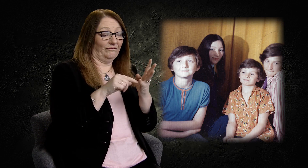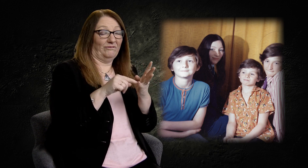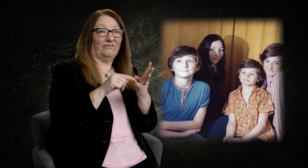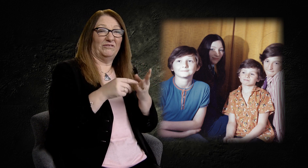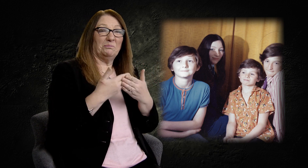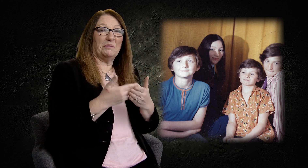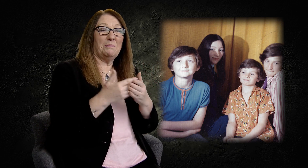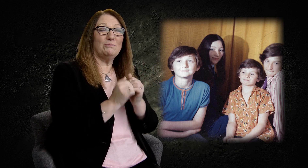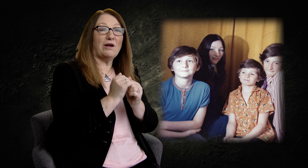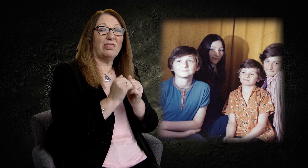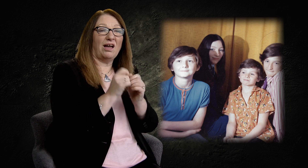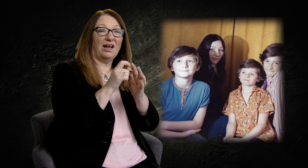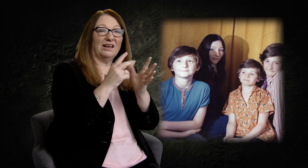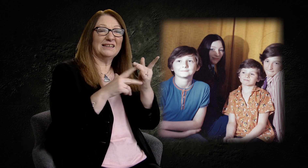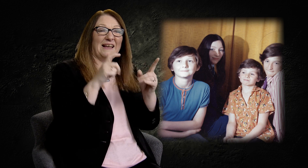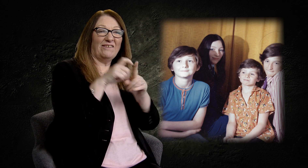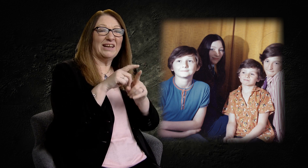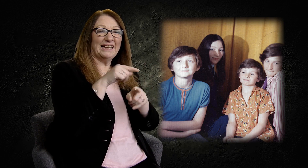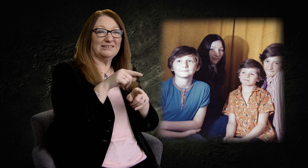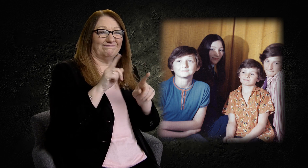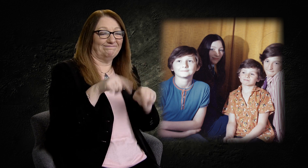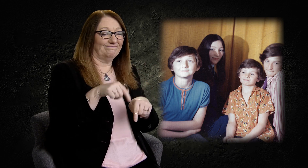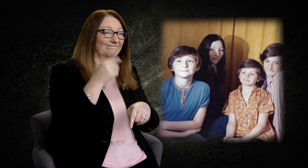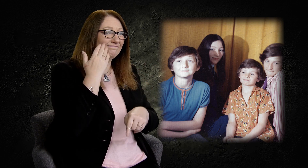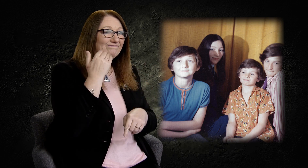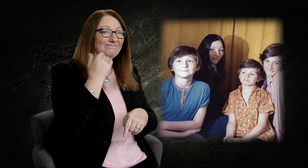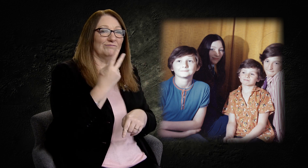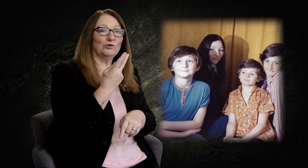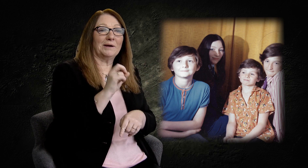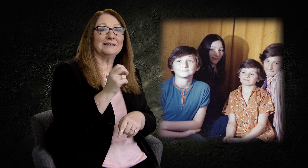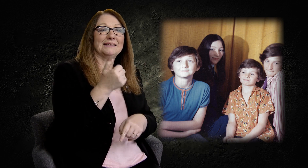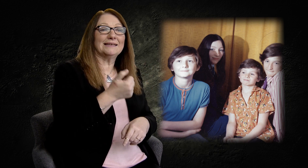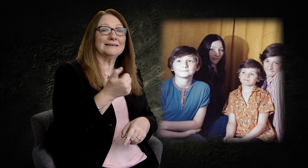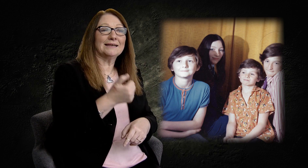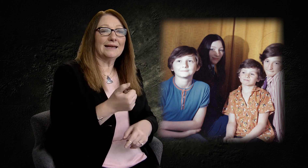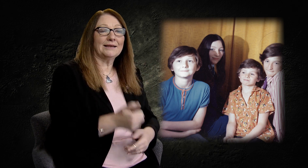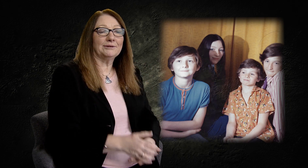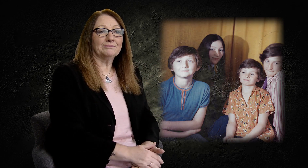Sadly, David, the youngest, died recently in 2016.